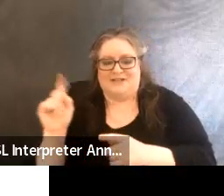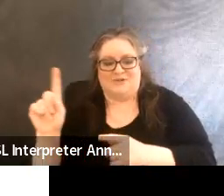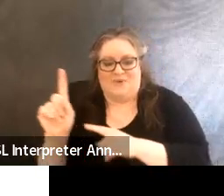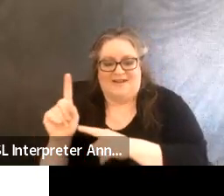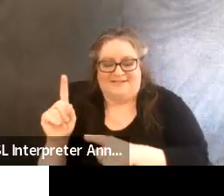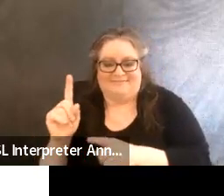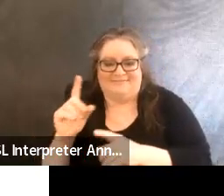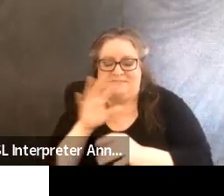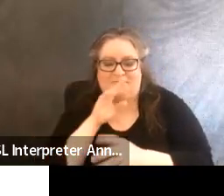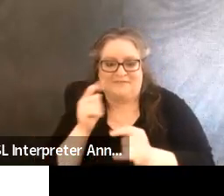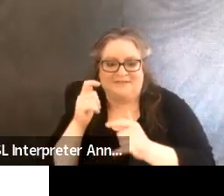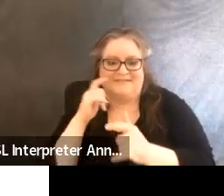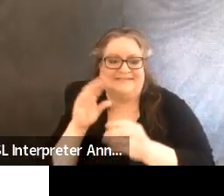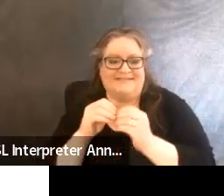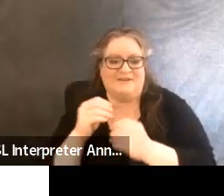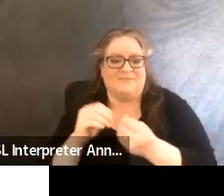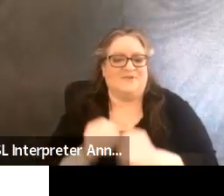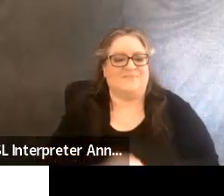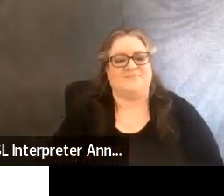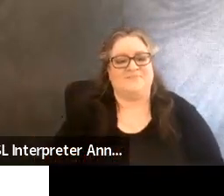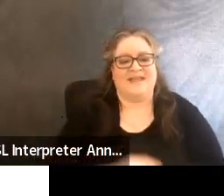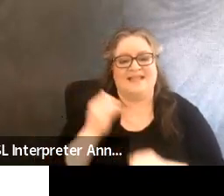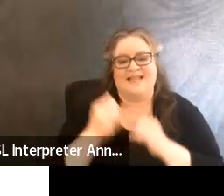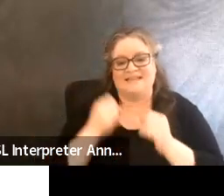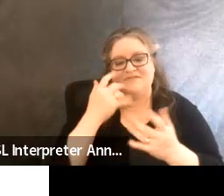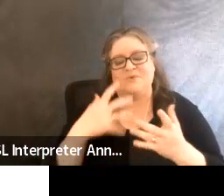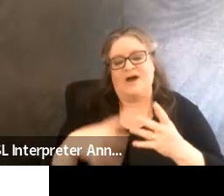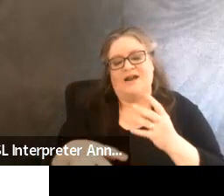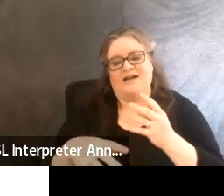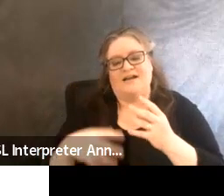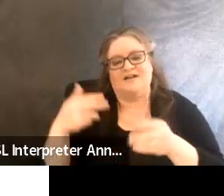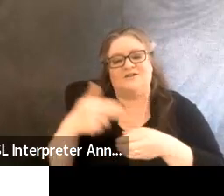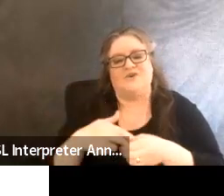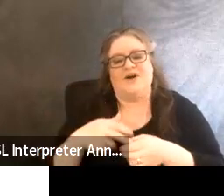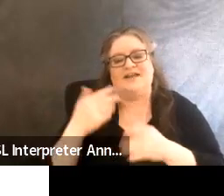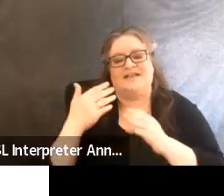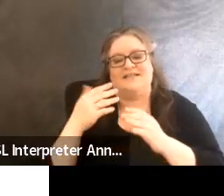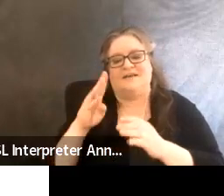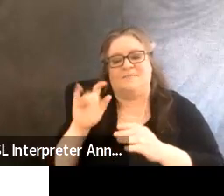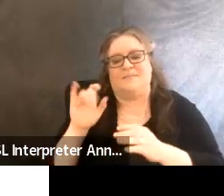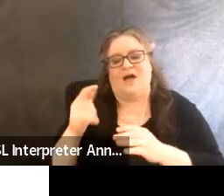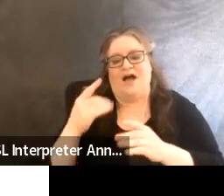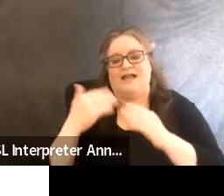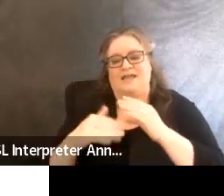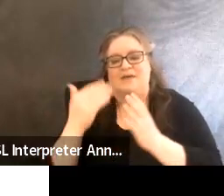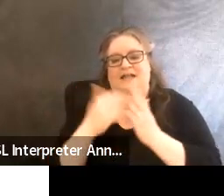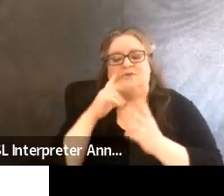And lastly, if you'd like to join our accessibility blog email list, it provides you with a free and easy way